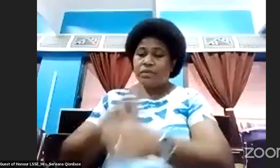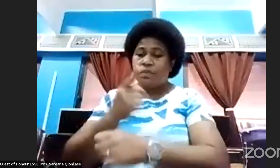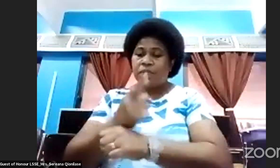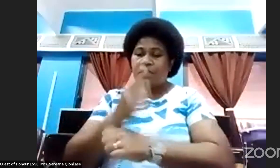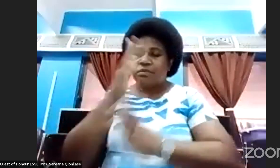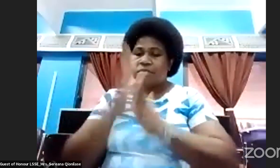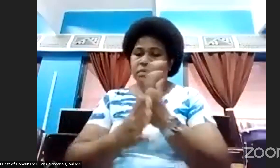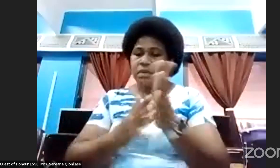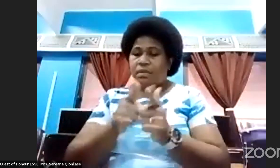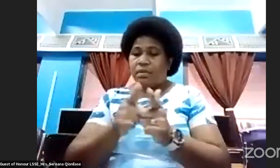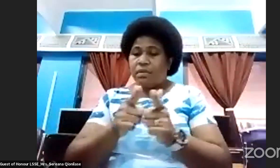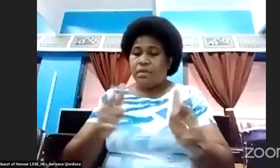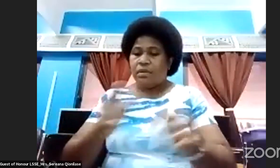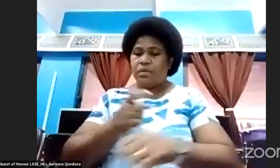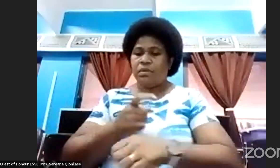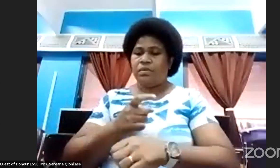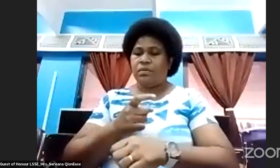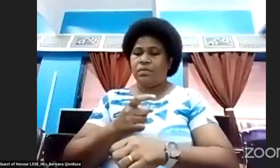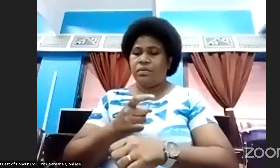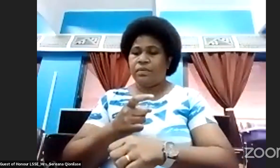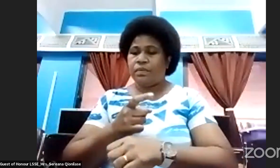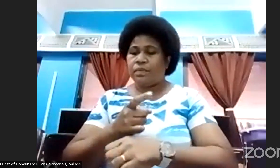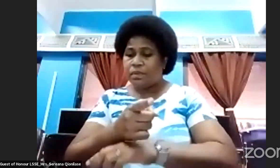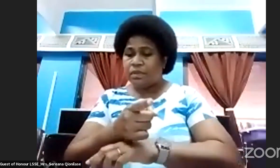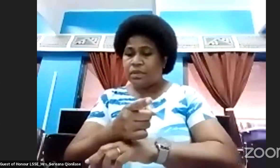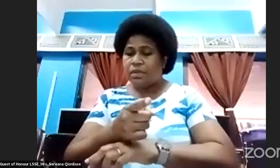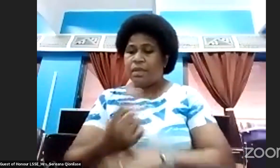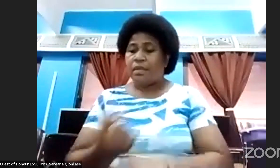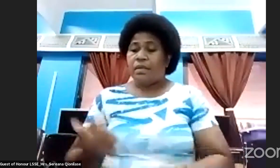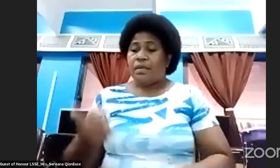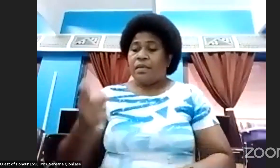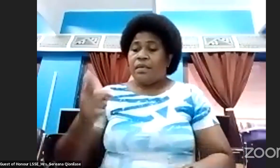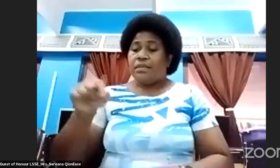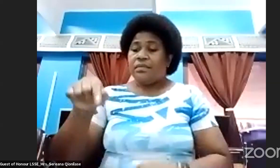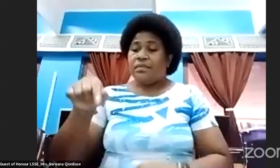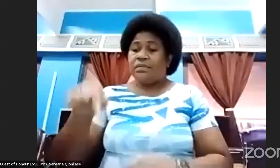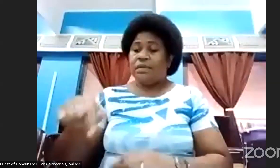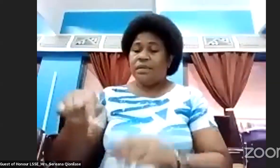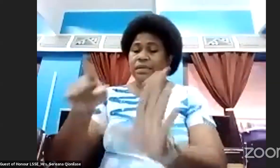it's a song. What is wrong with